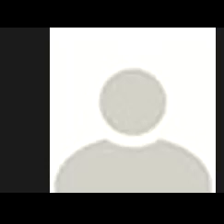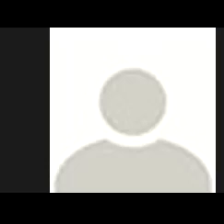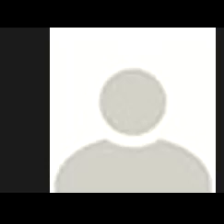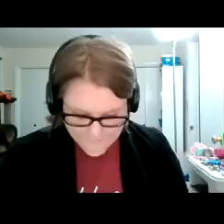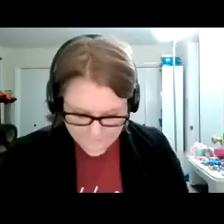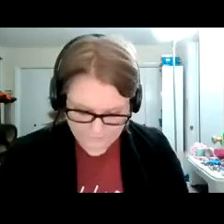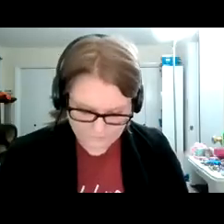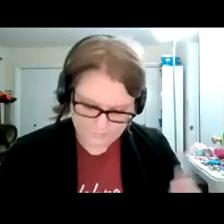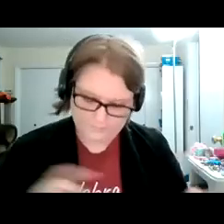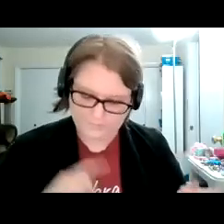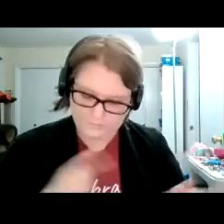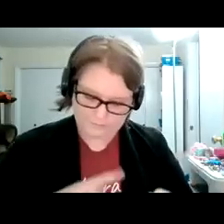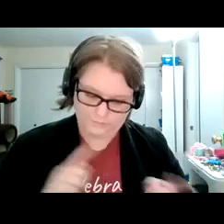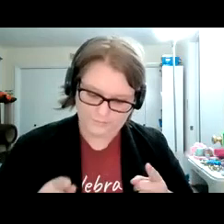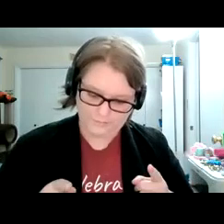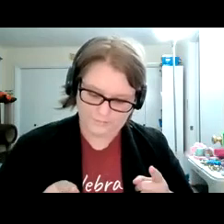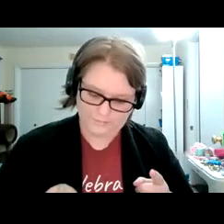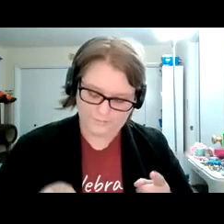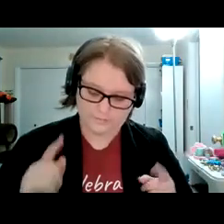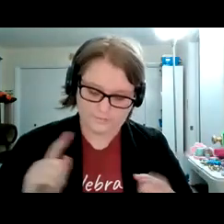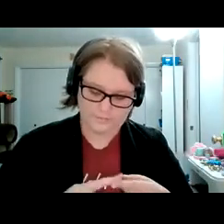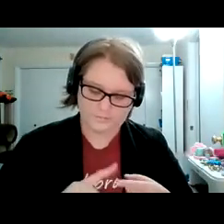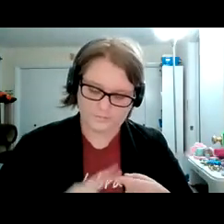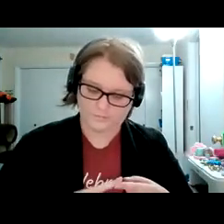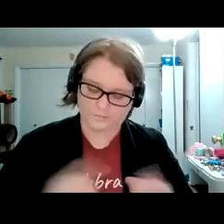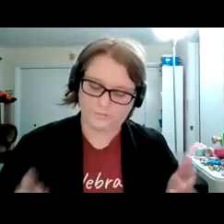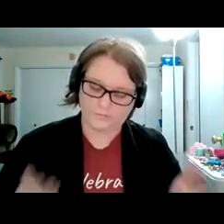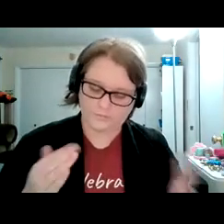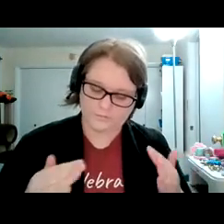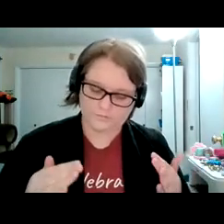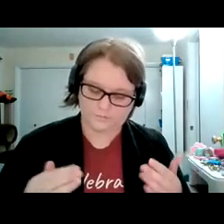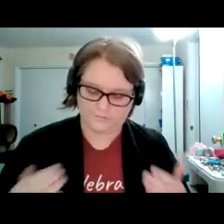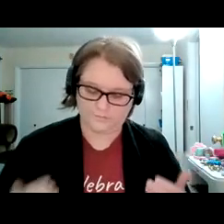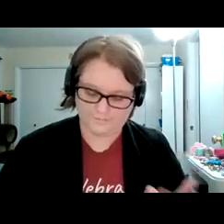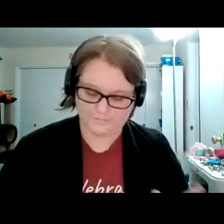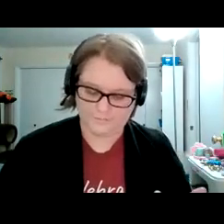I was in college when I started using it. I originally was a part-time AAC